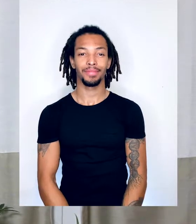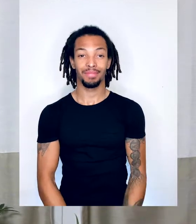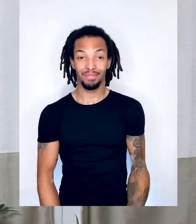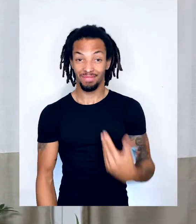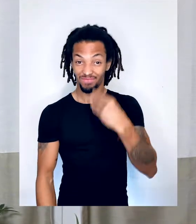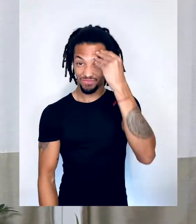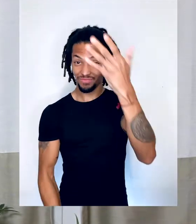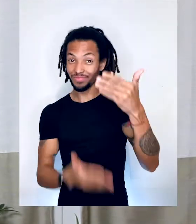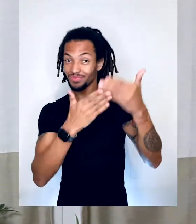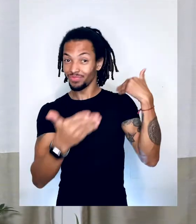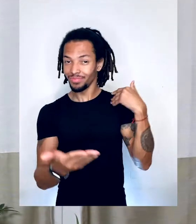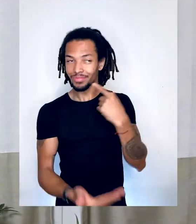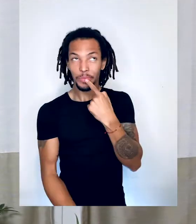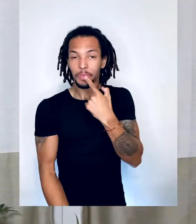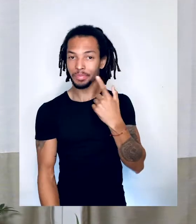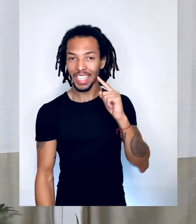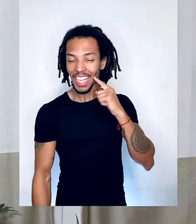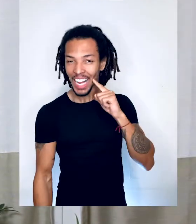Like I said: candy.